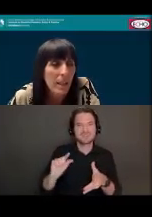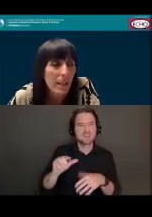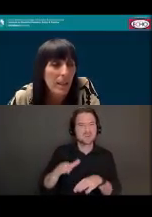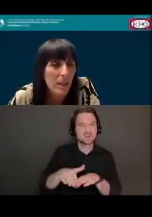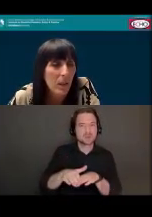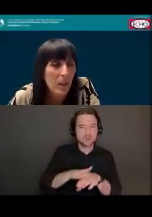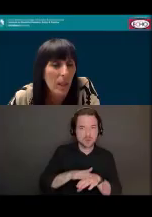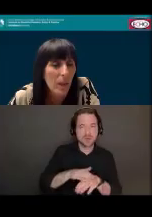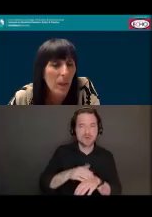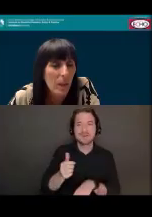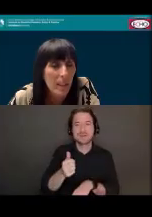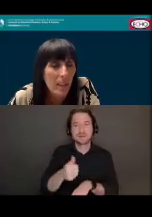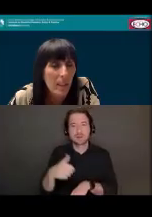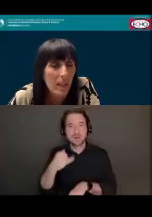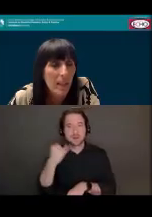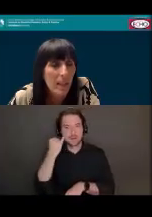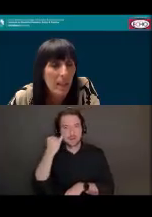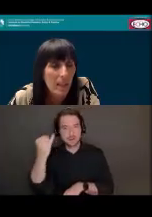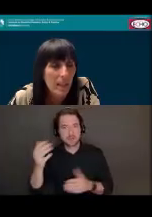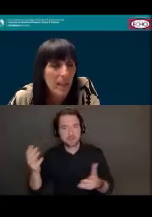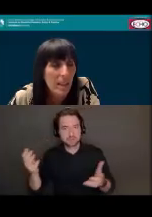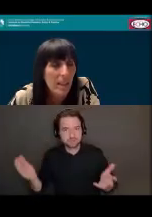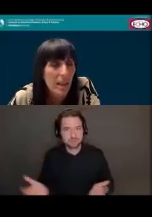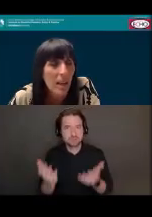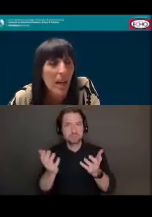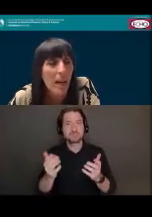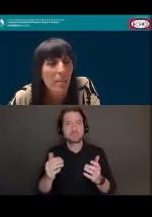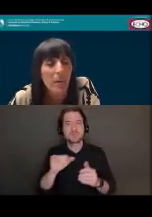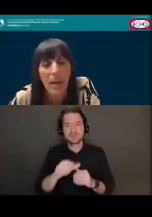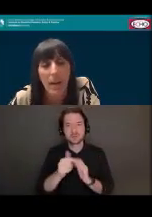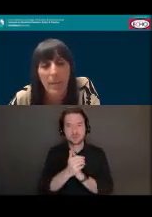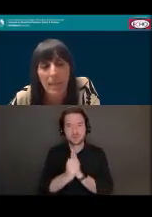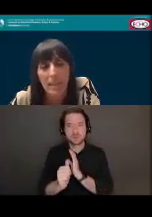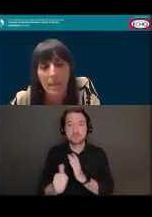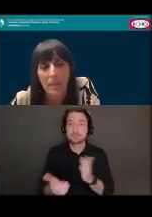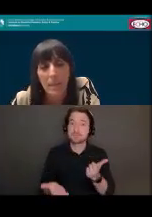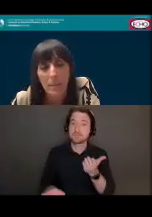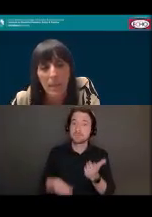ideas to increase these skills, perhaps in some simple